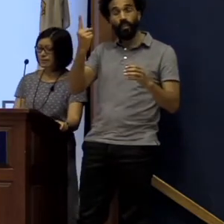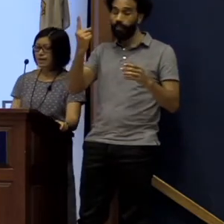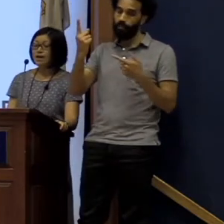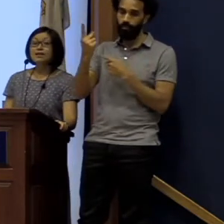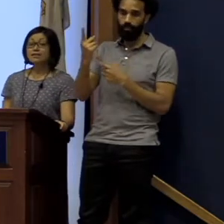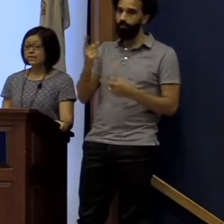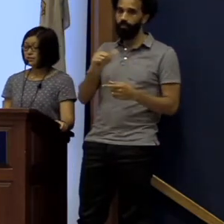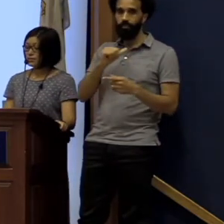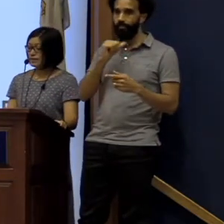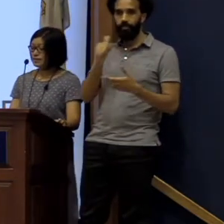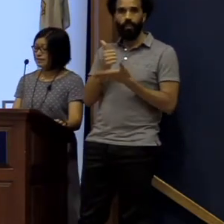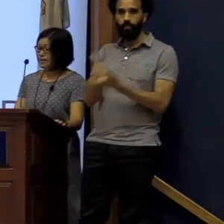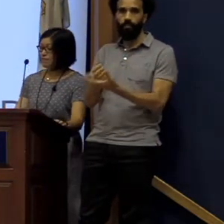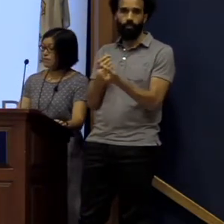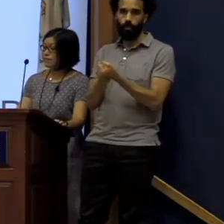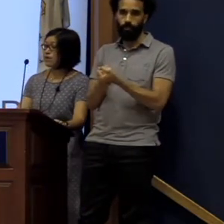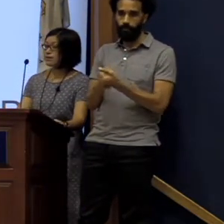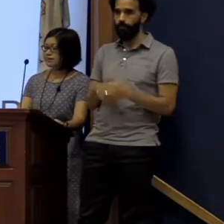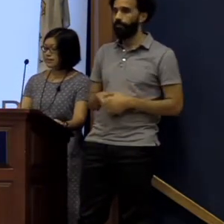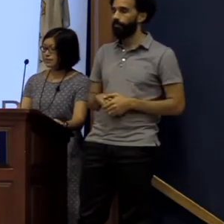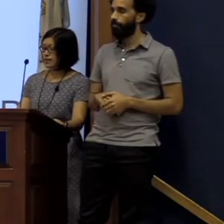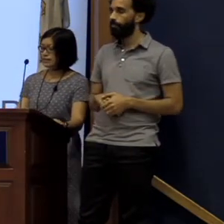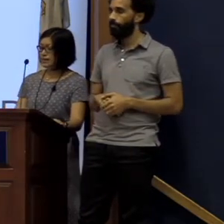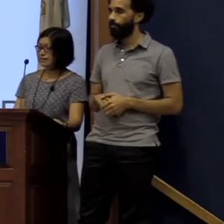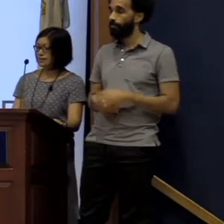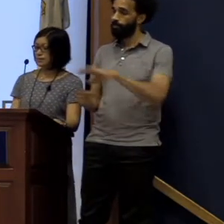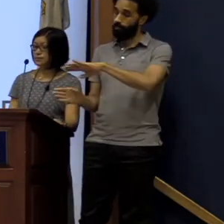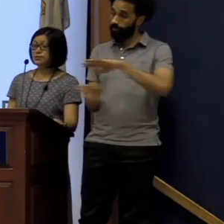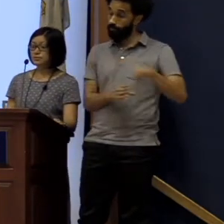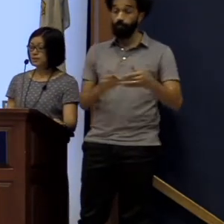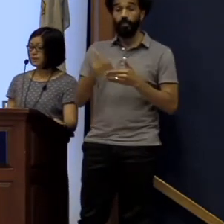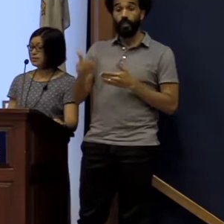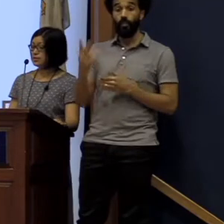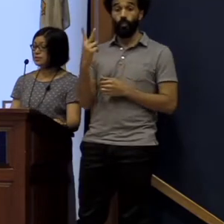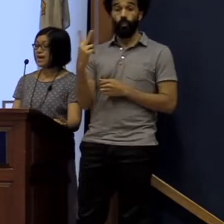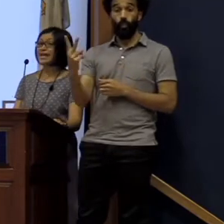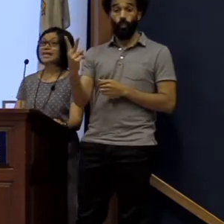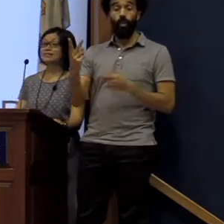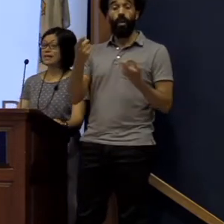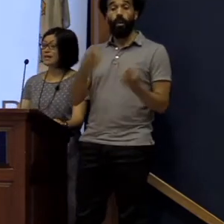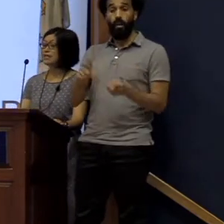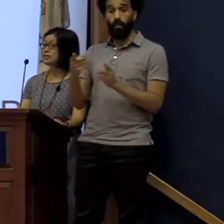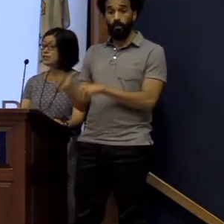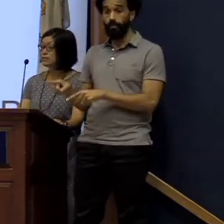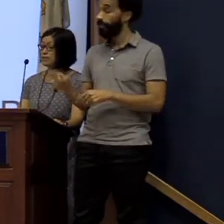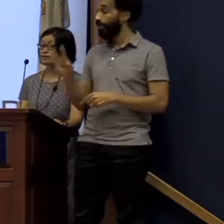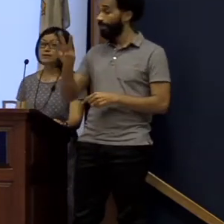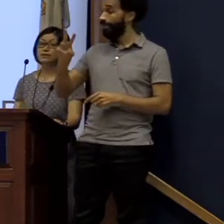The next two cases are from our work in sixth grade science classrooms where the teachers are enacting an engineering curriculum